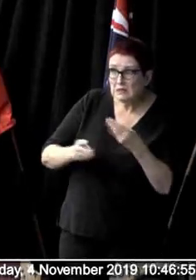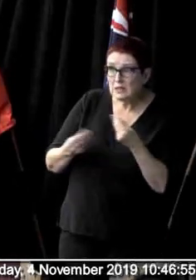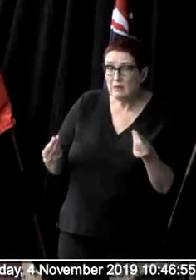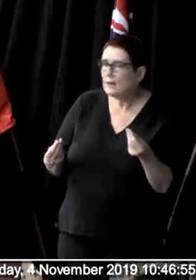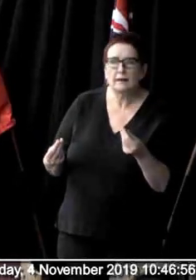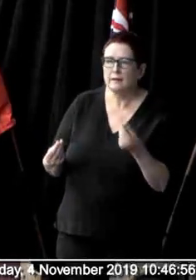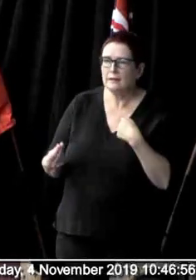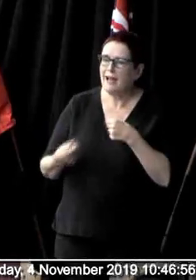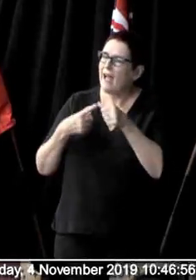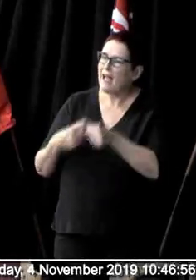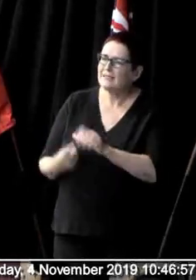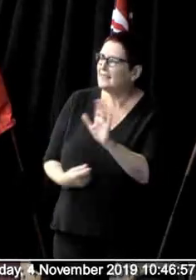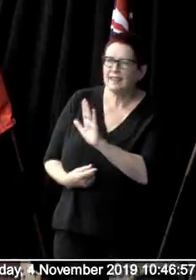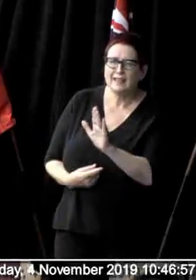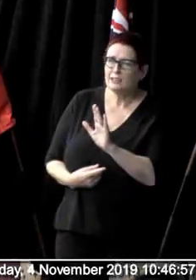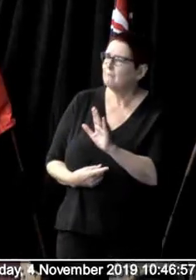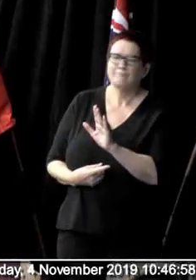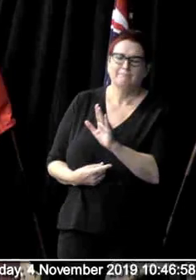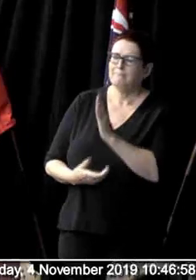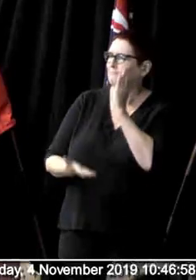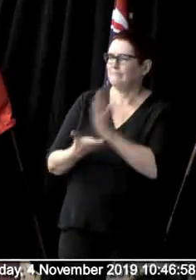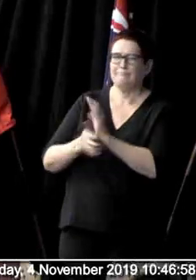to that question is: absolutely not.